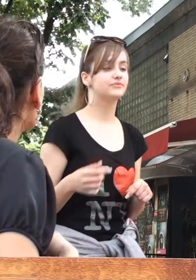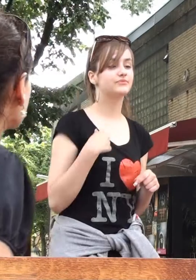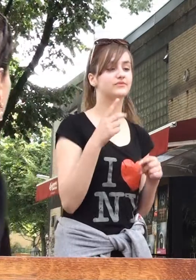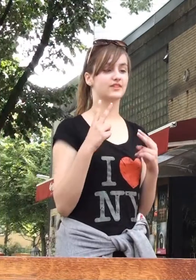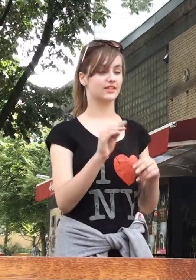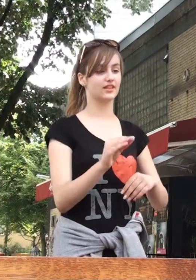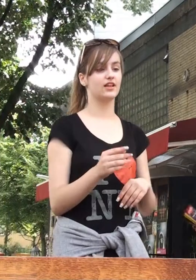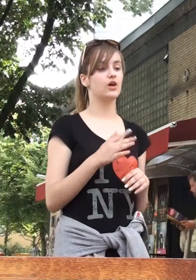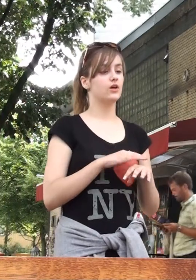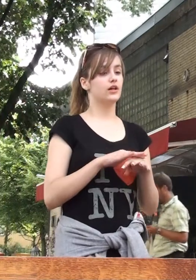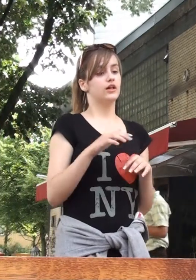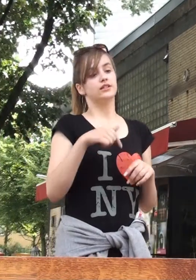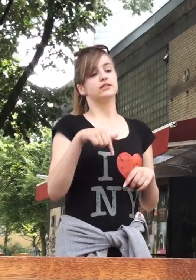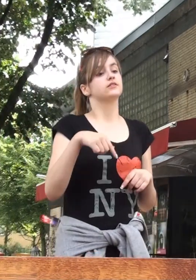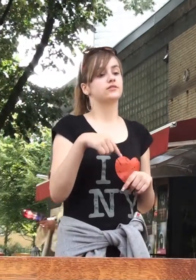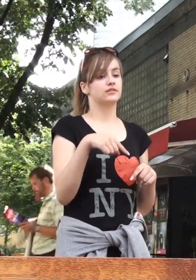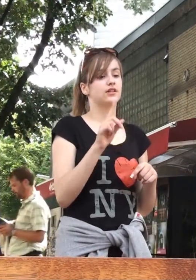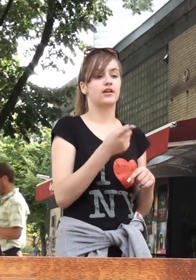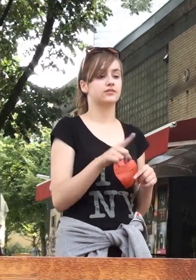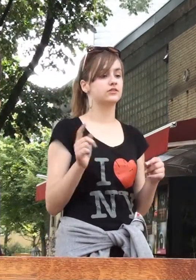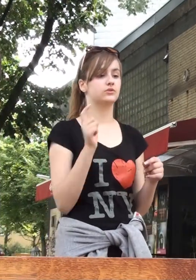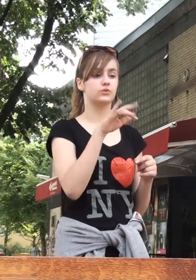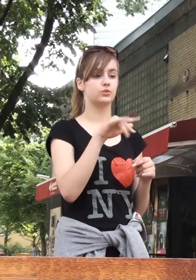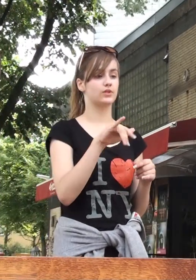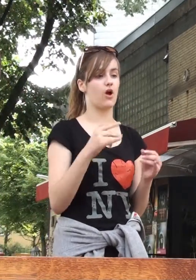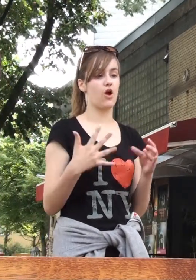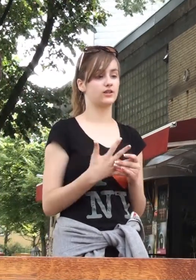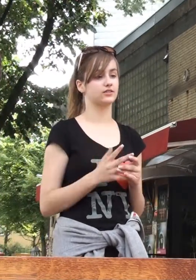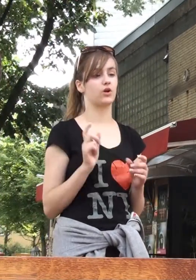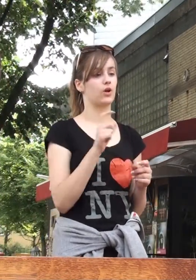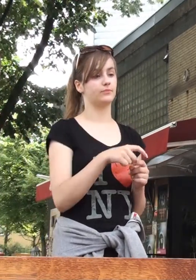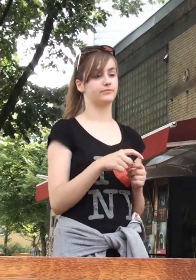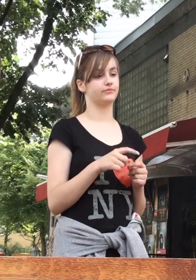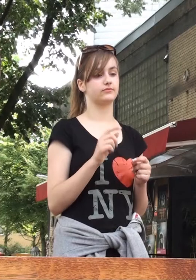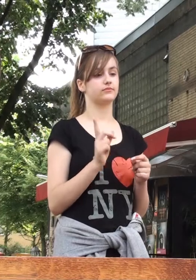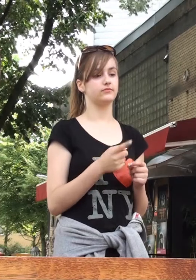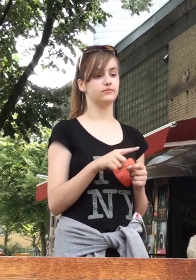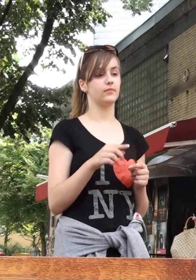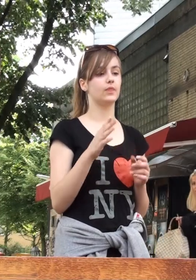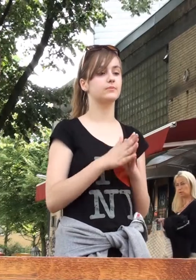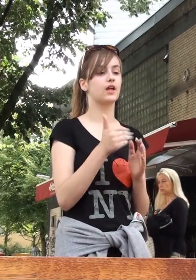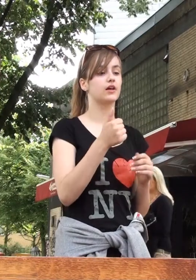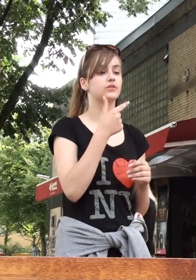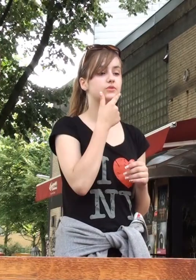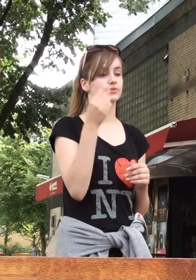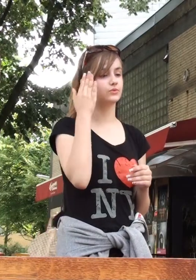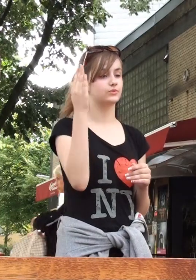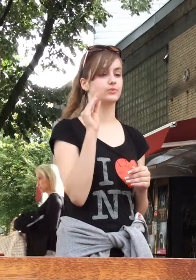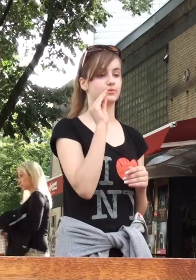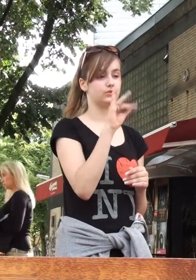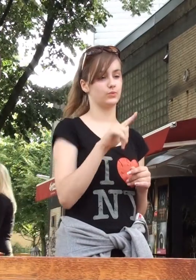I have to tell you something important, I can't come to Julia's wedding. Please tell her I said hello.